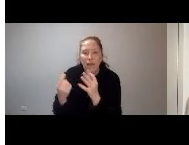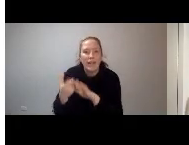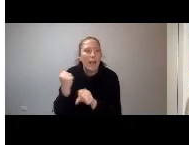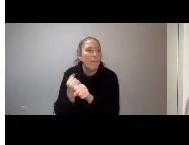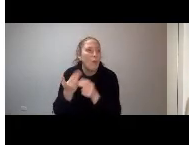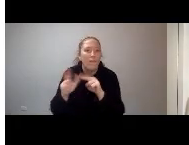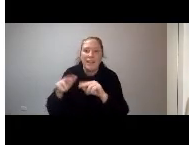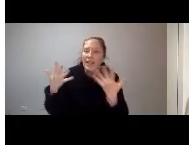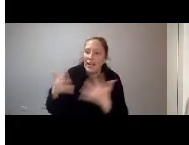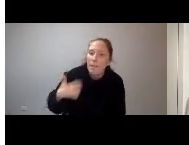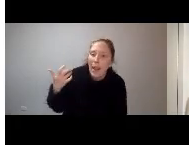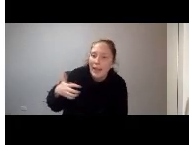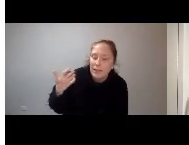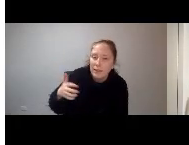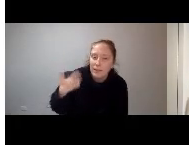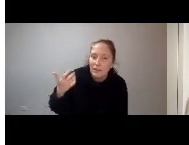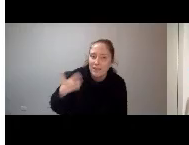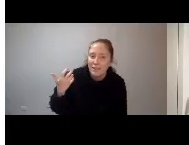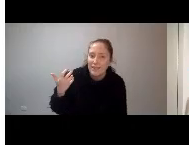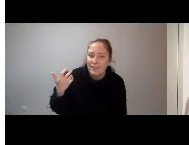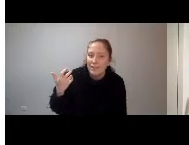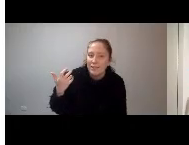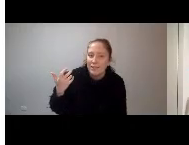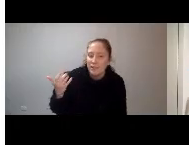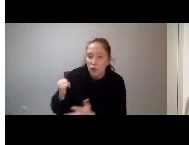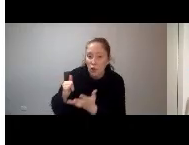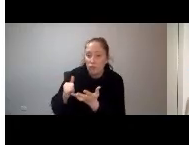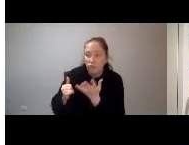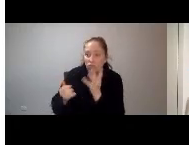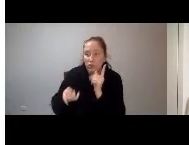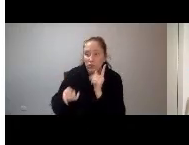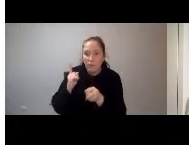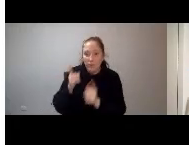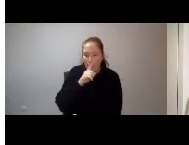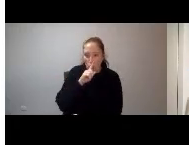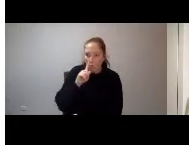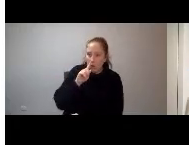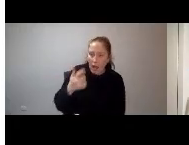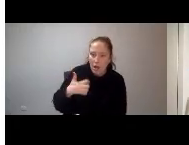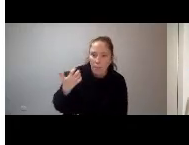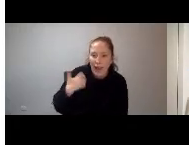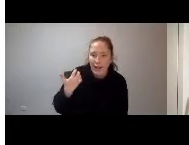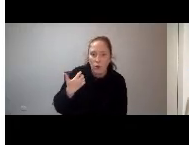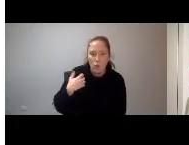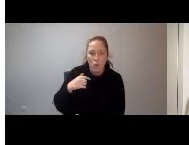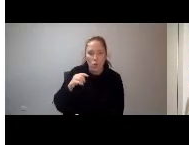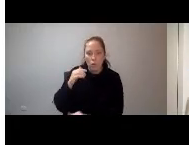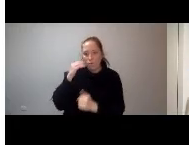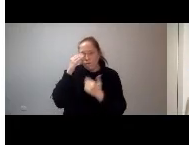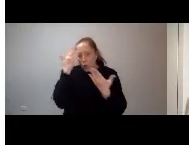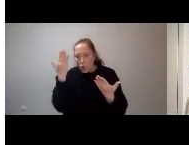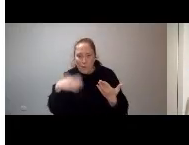So, we make a lot of use about process indicators, which are administrative indicators.